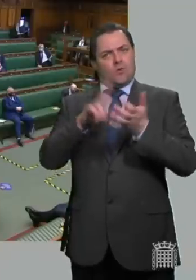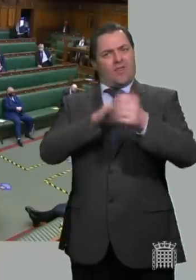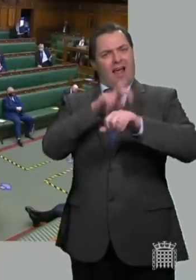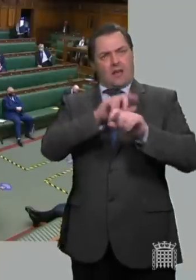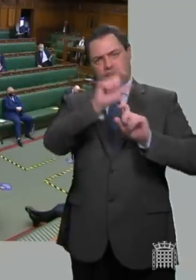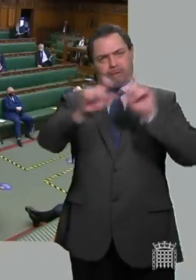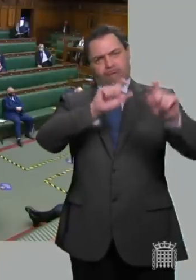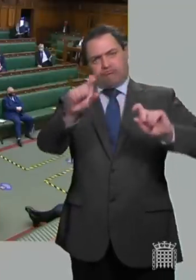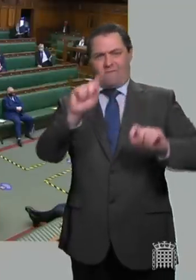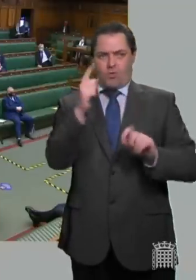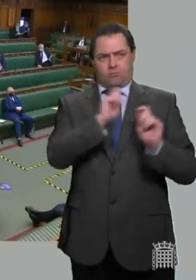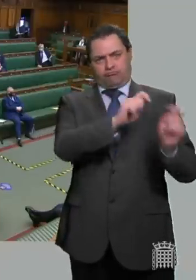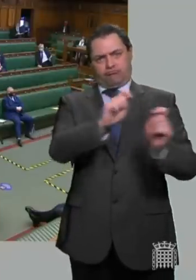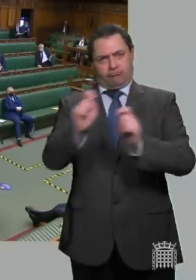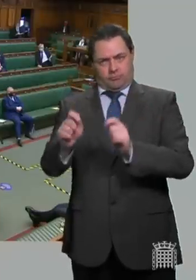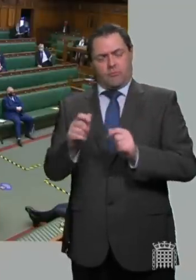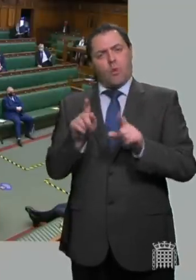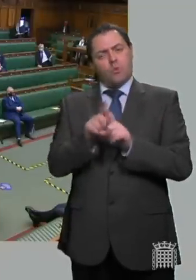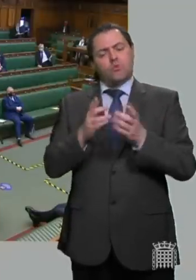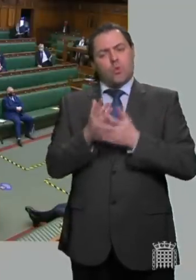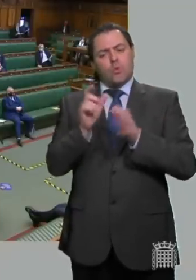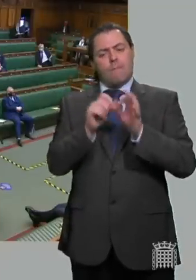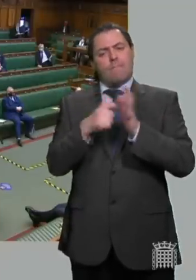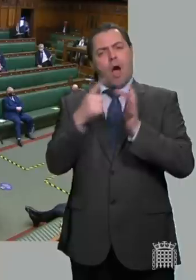Through the Barnett formula, the decisions I am taking in this Budget